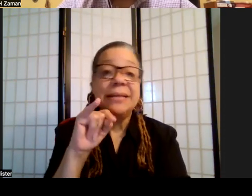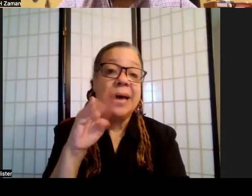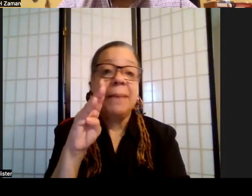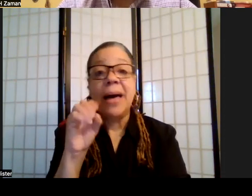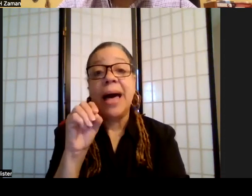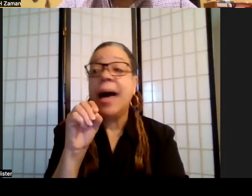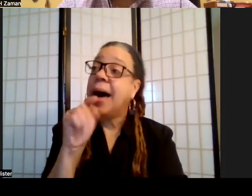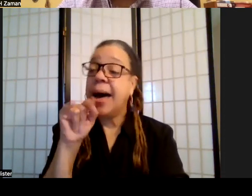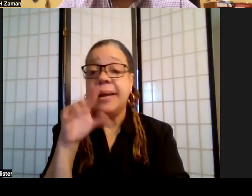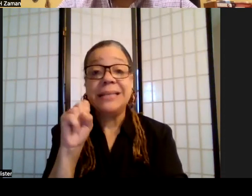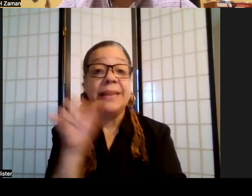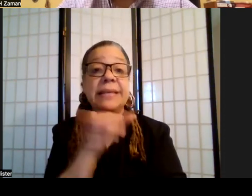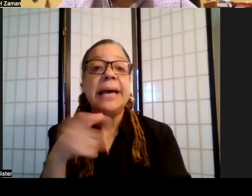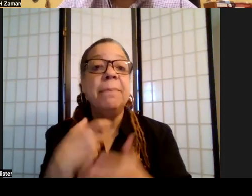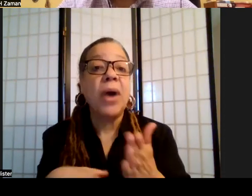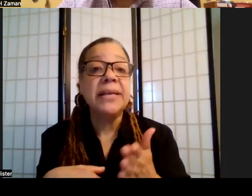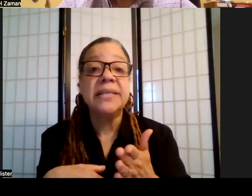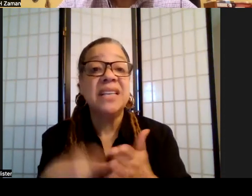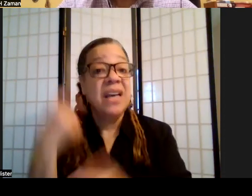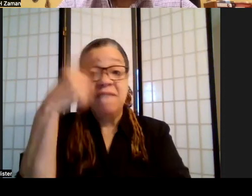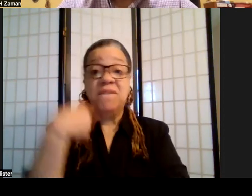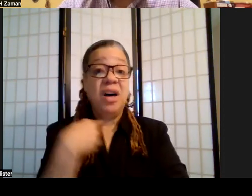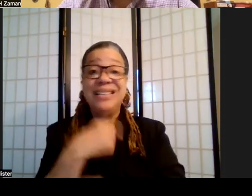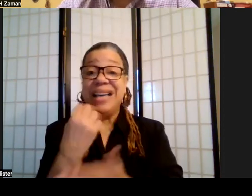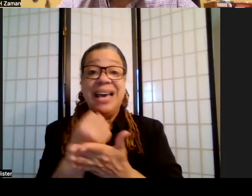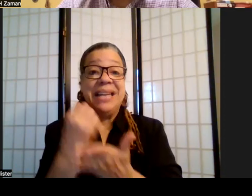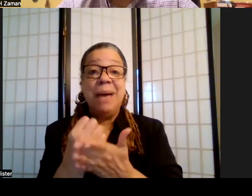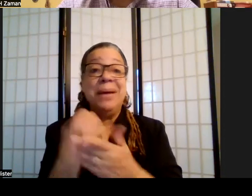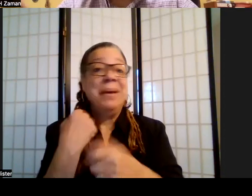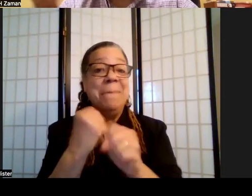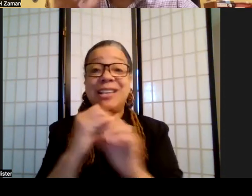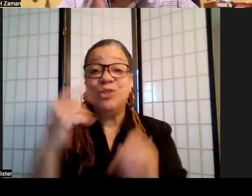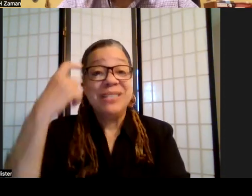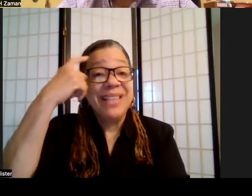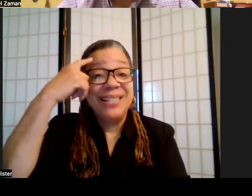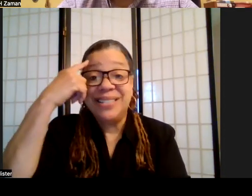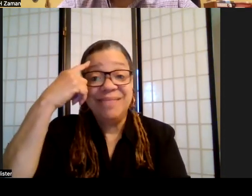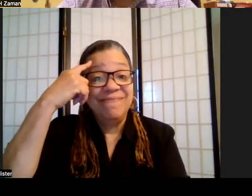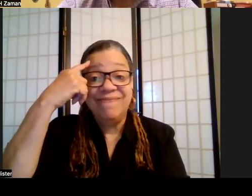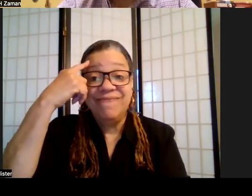And for us, economically, it doesn't make sense! Because, if we are to, uh, sort of,